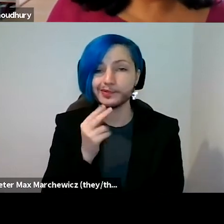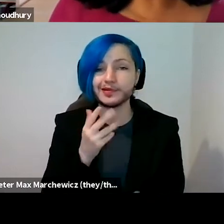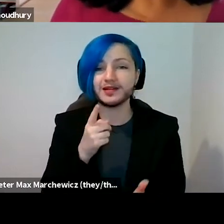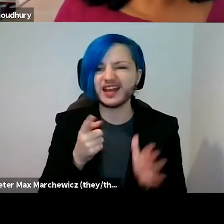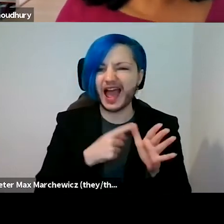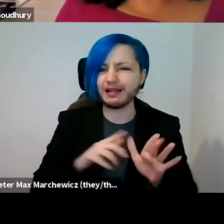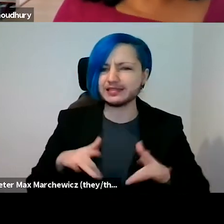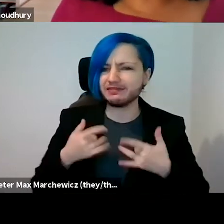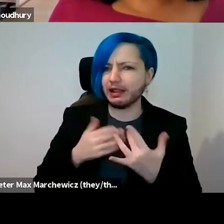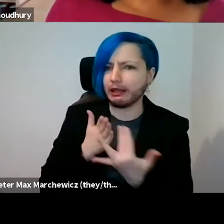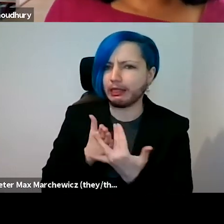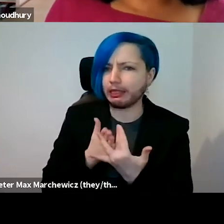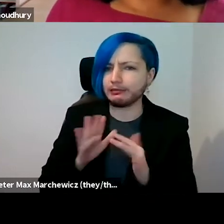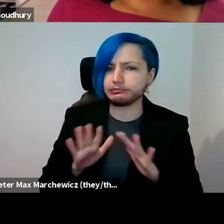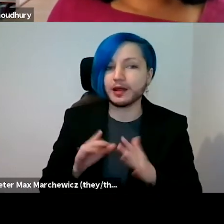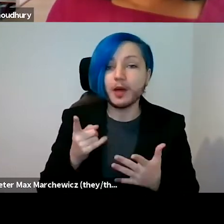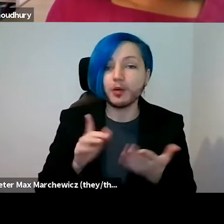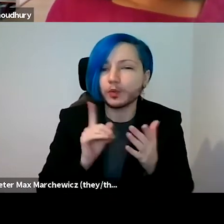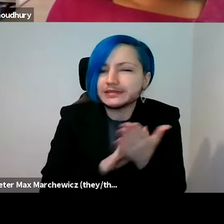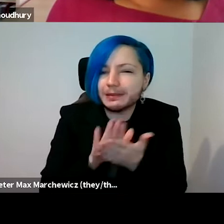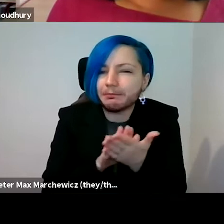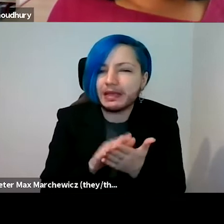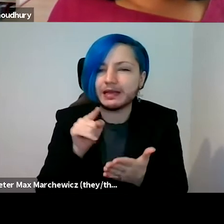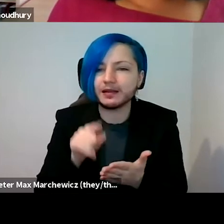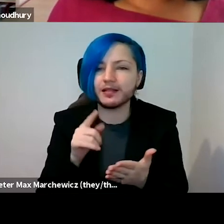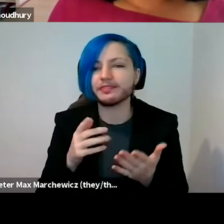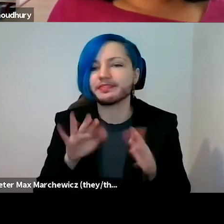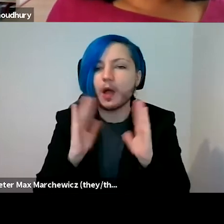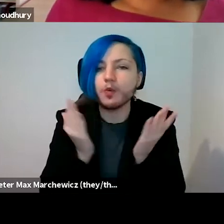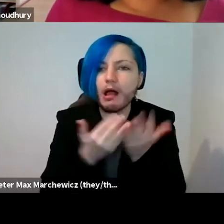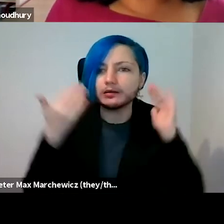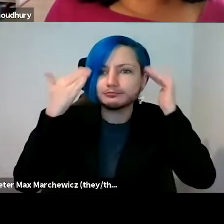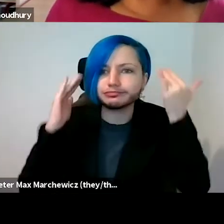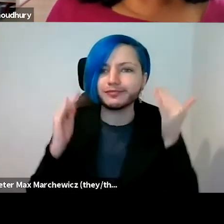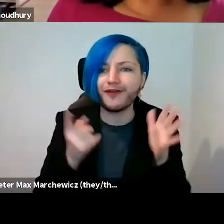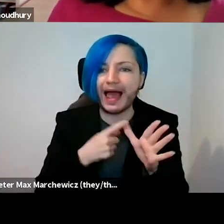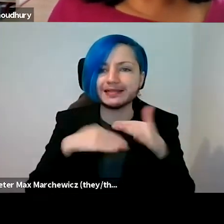Well, what does it all mean in the mad and curious verse of, world of Alice in Wonderland?